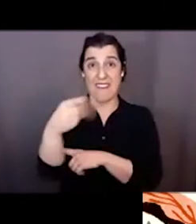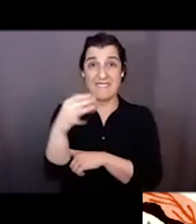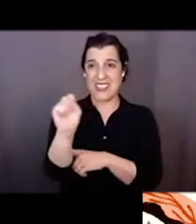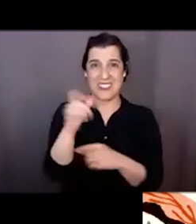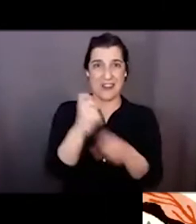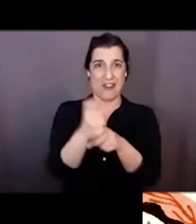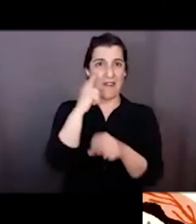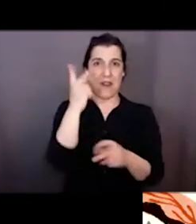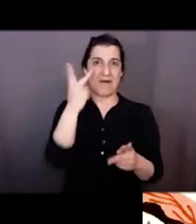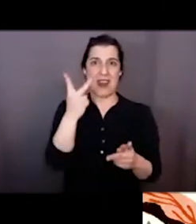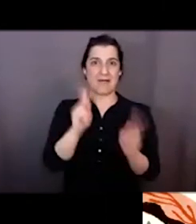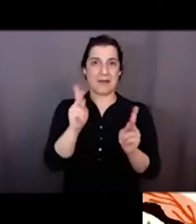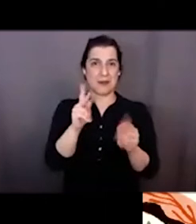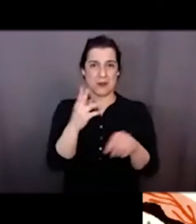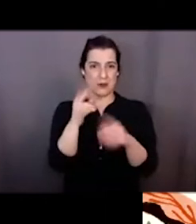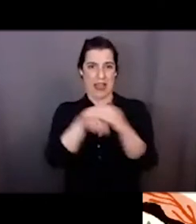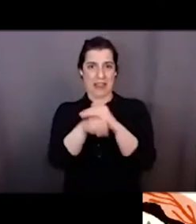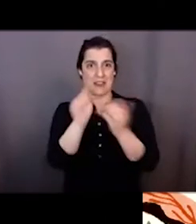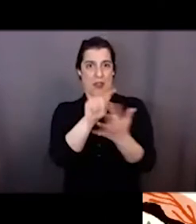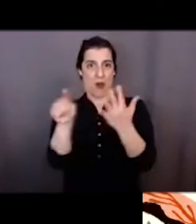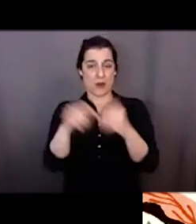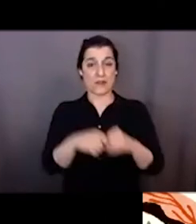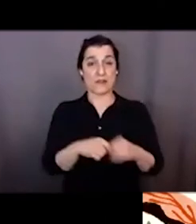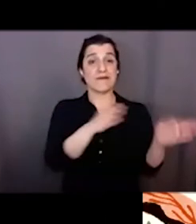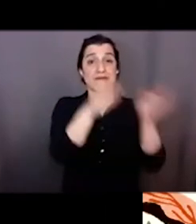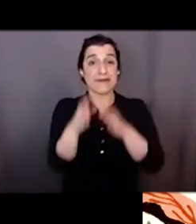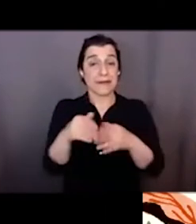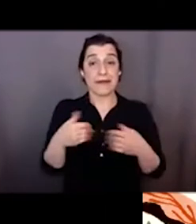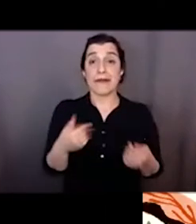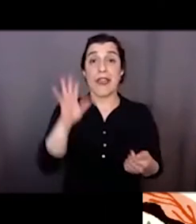The federal government does not offer correspondence to us in any formats other